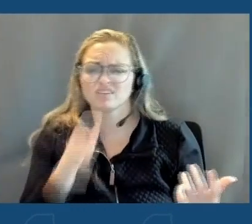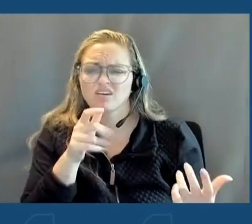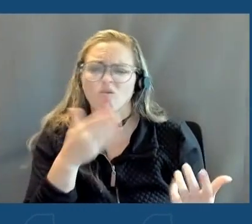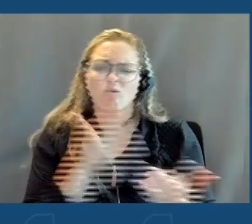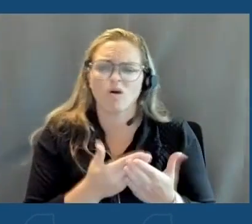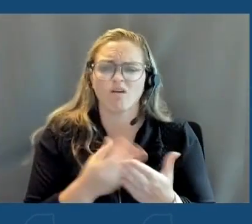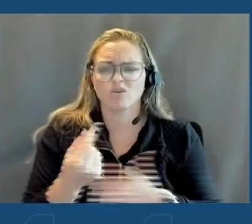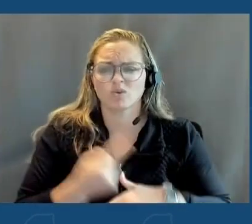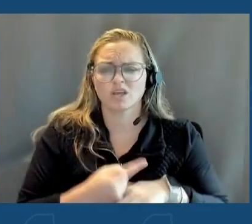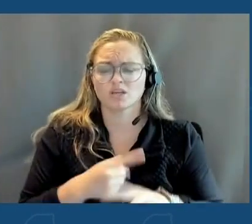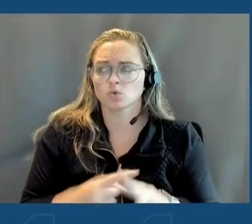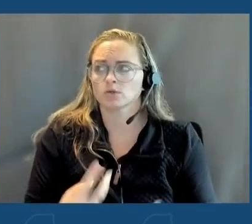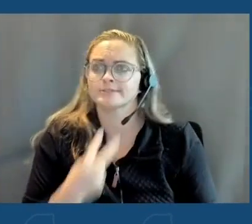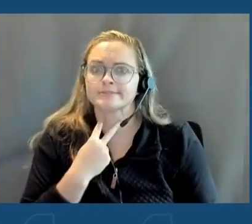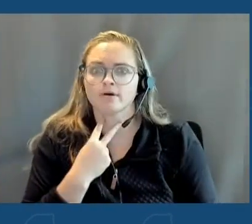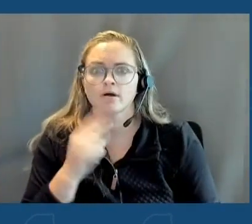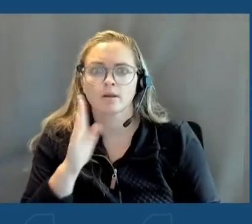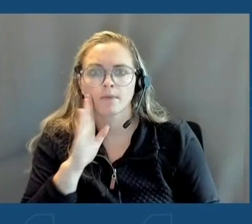EVEN FOR HEALTHY ADULTS, COVID